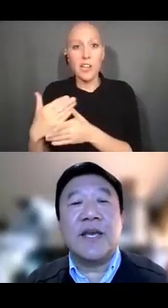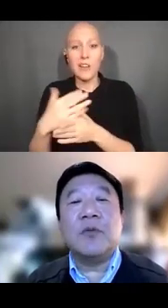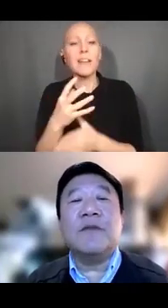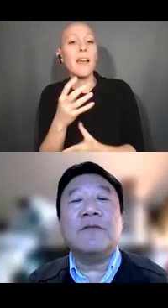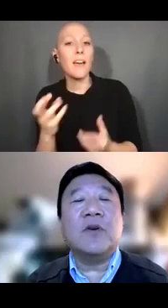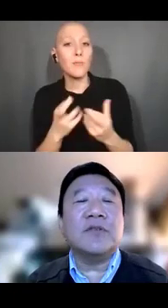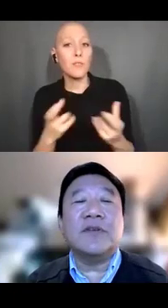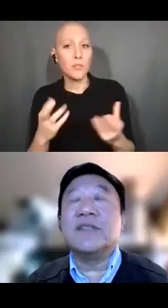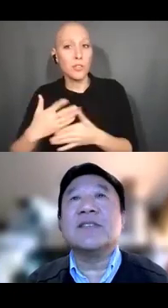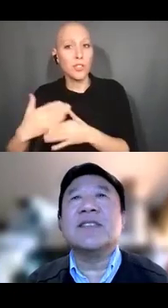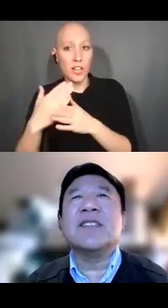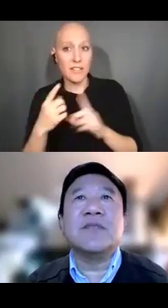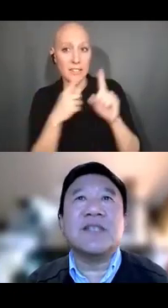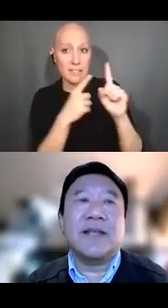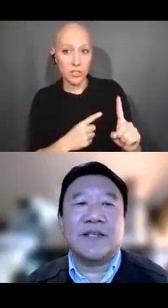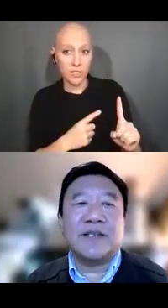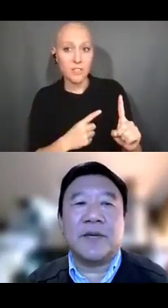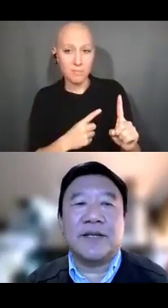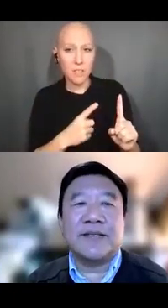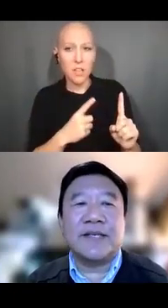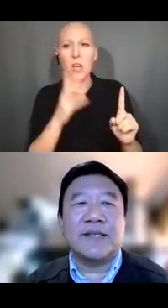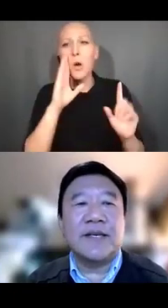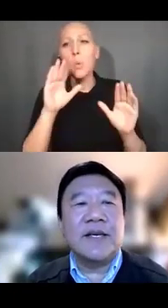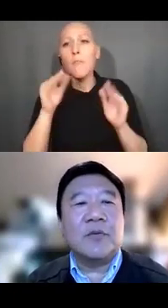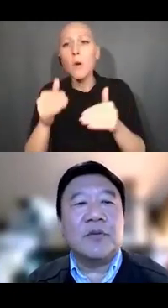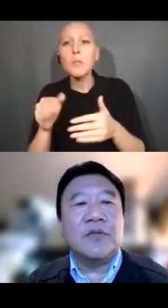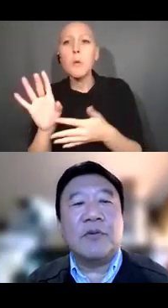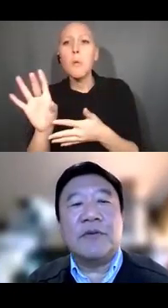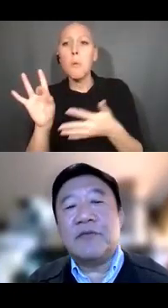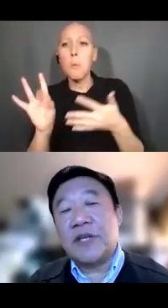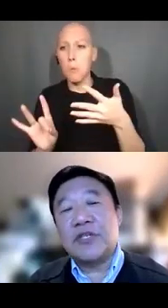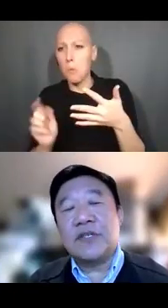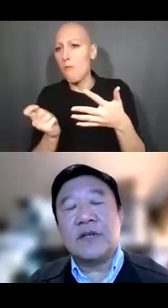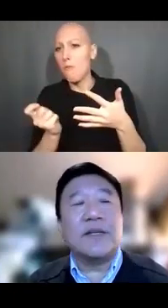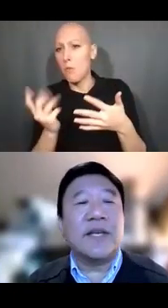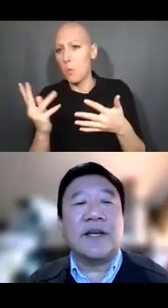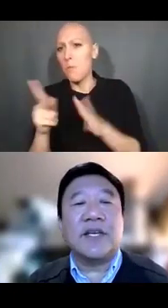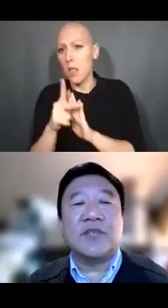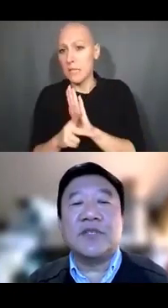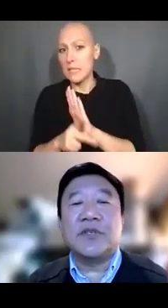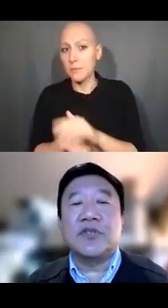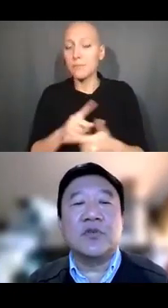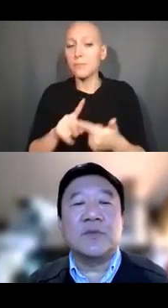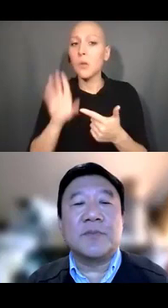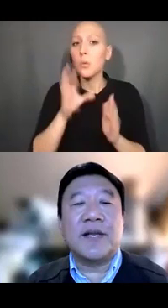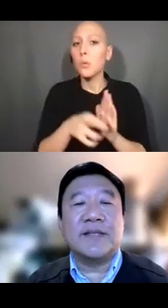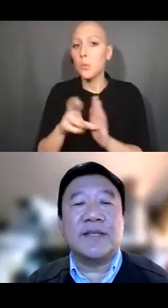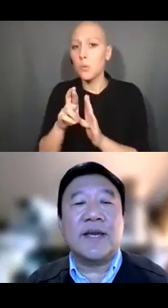and we're going to focus on just some select policies. We'll do a refresher on the NIH Research Tools Policy